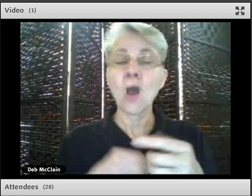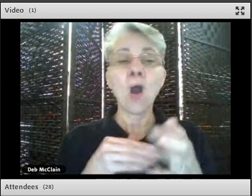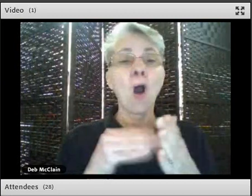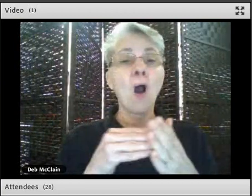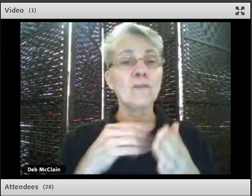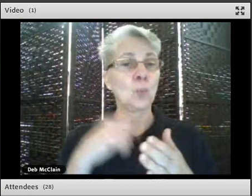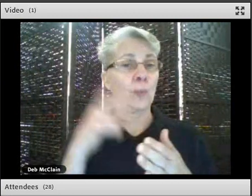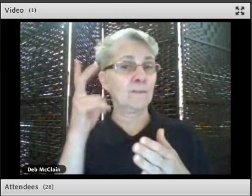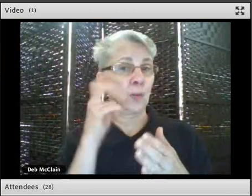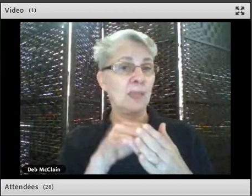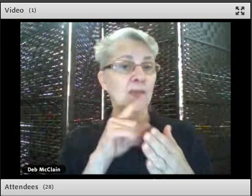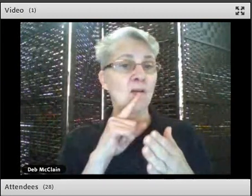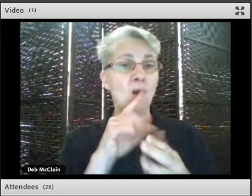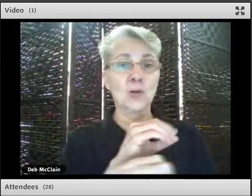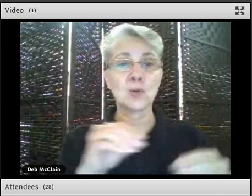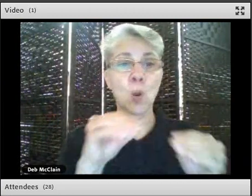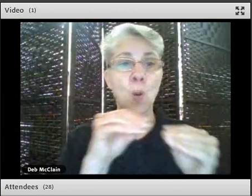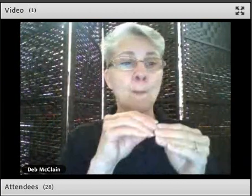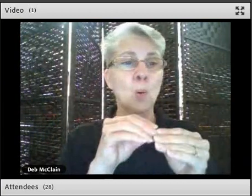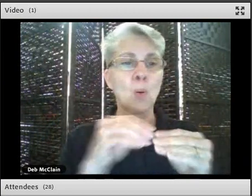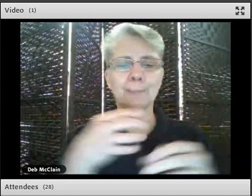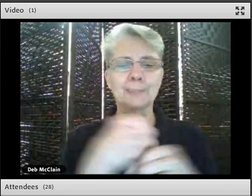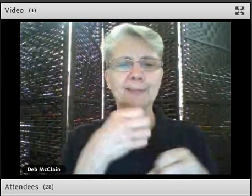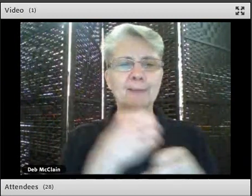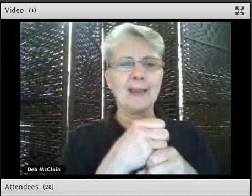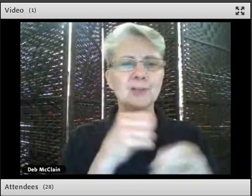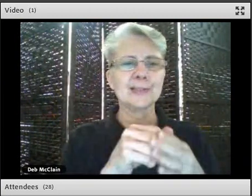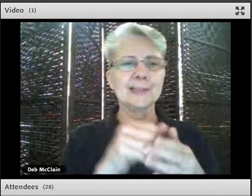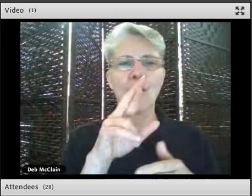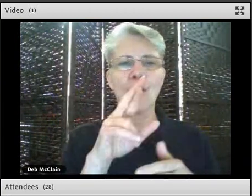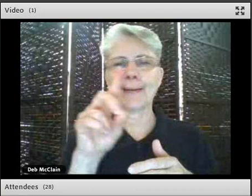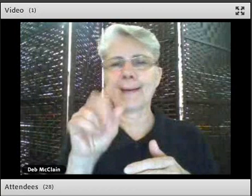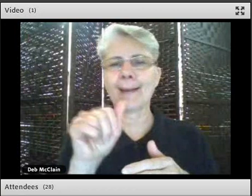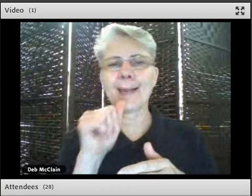RDA asks us to abbreviate the units of time.